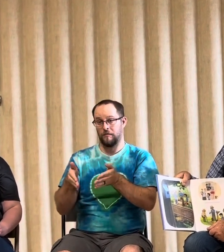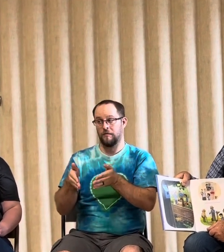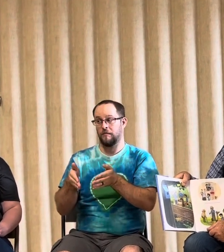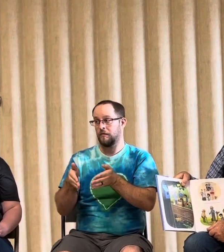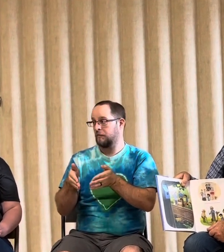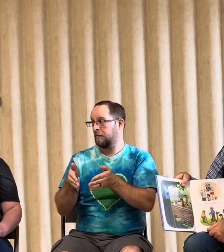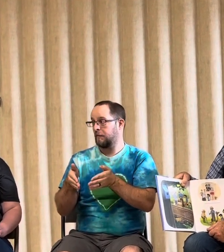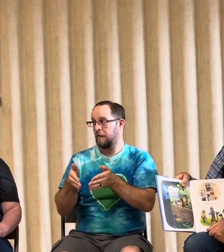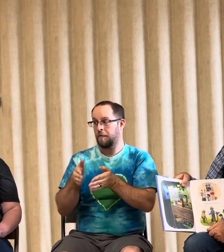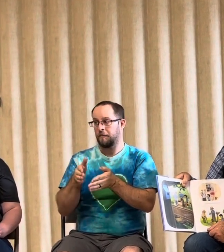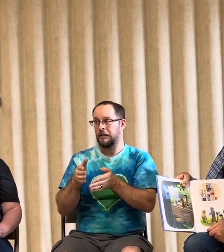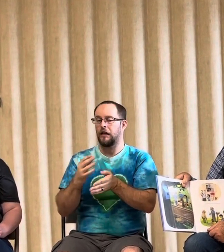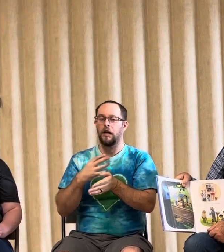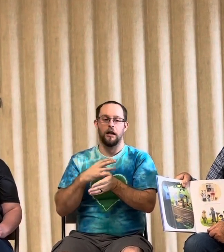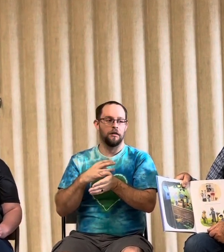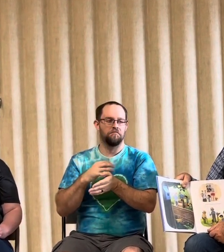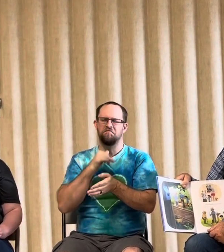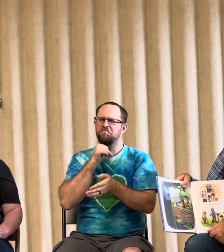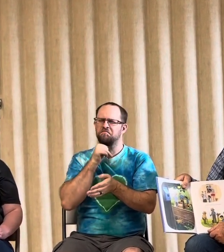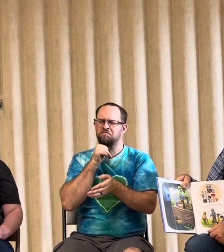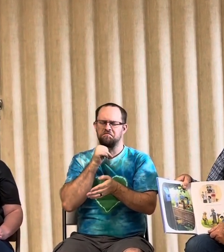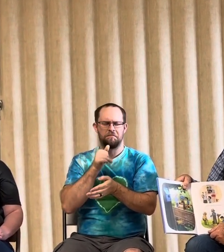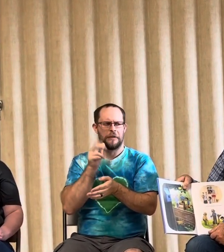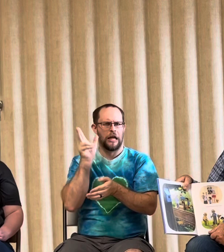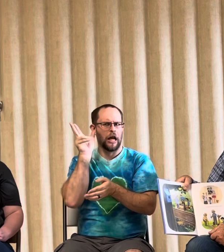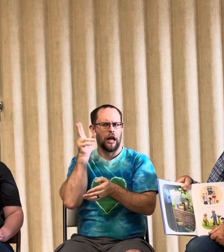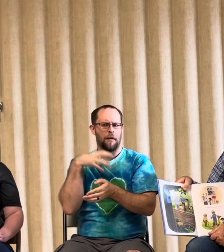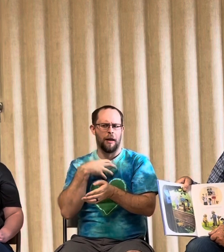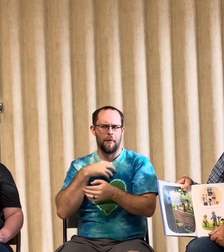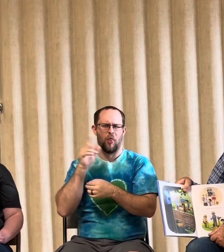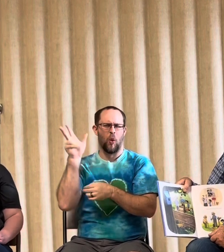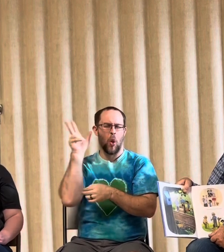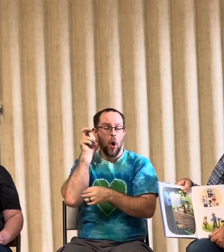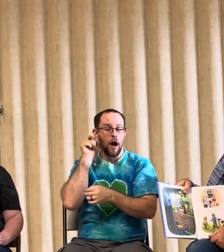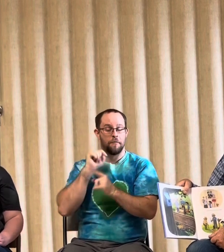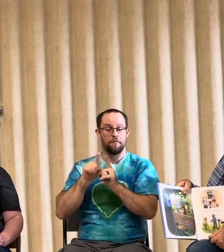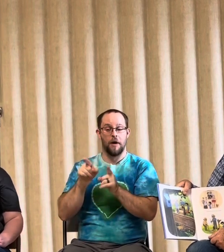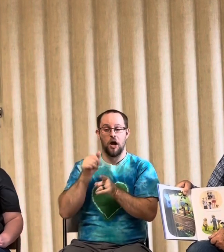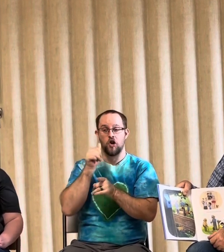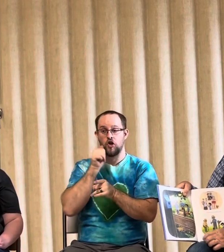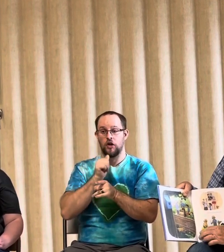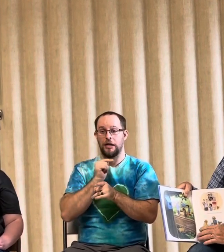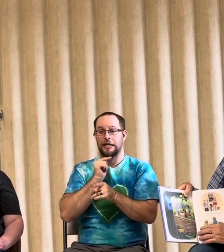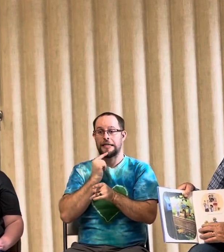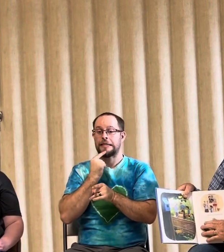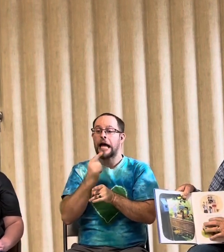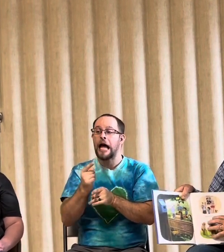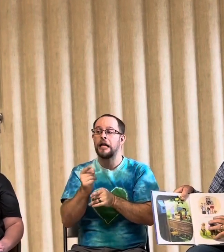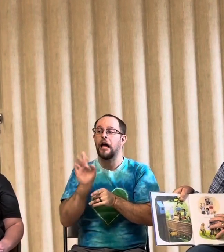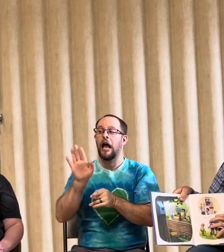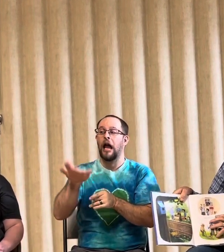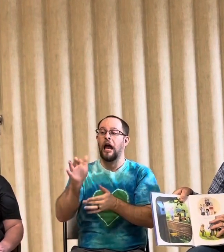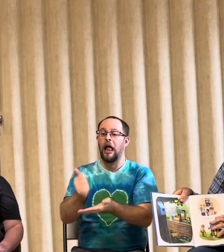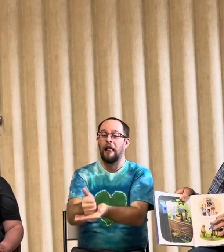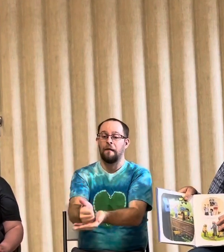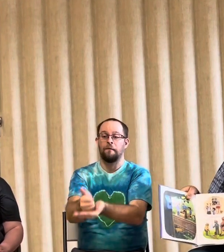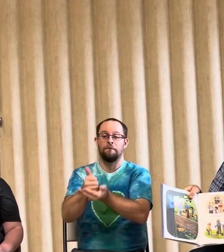is complaining about the noise. But she will instead ask for maybe some help or something.